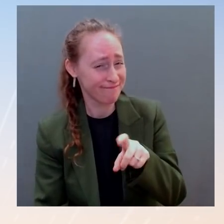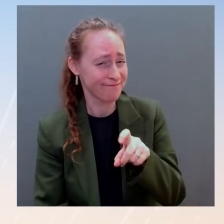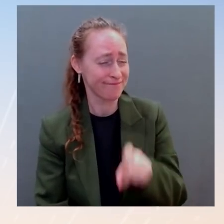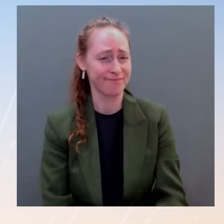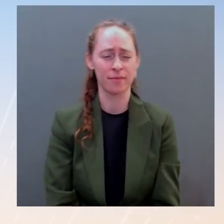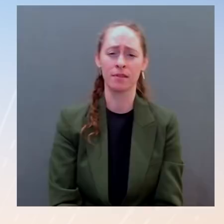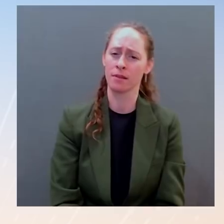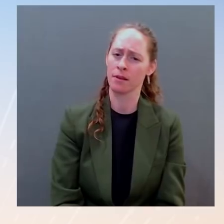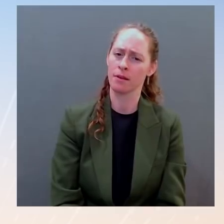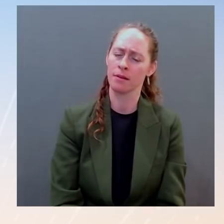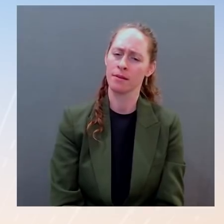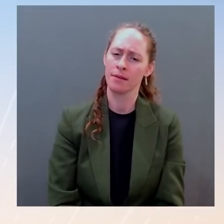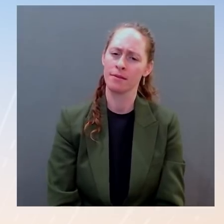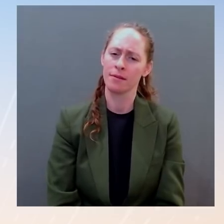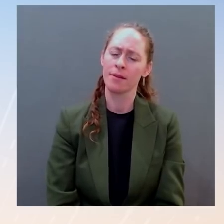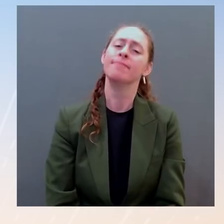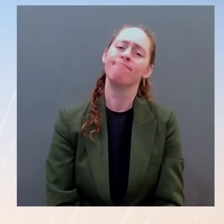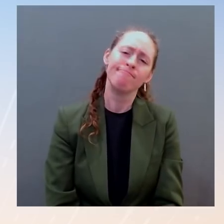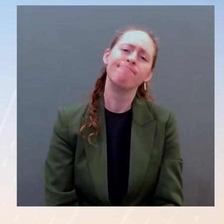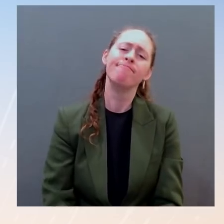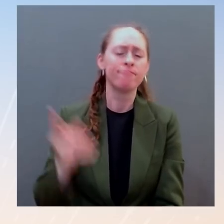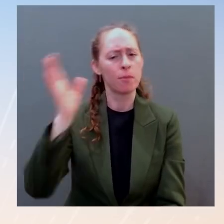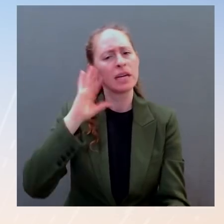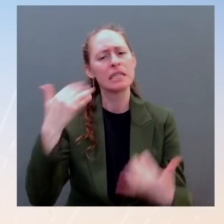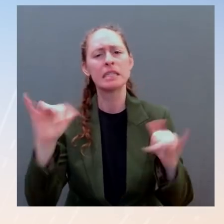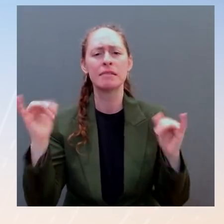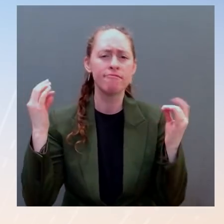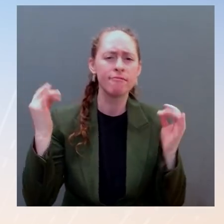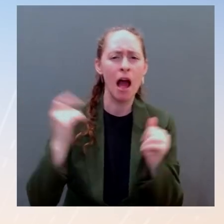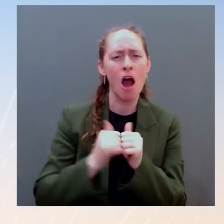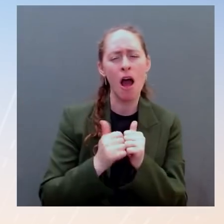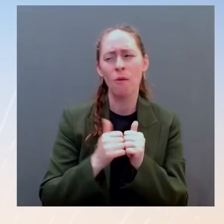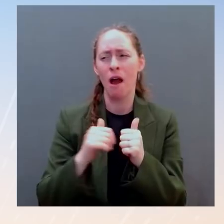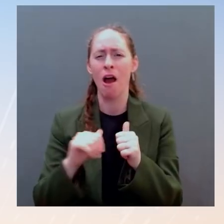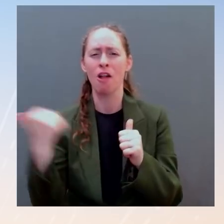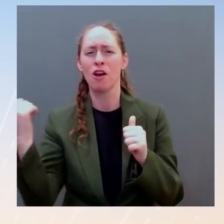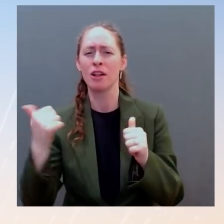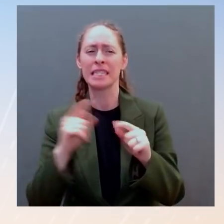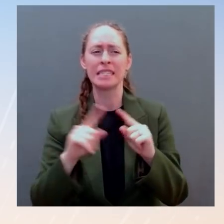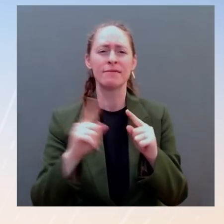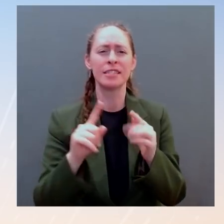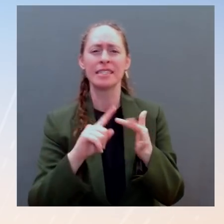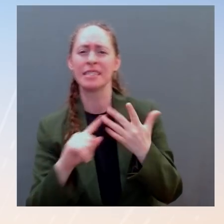violent crimes across the country. The last time we had data was in 2020, I believe.